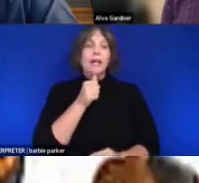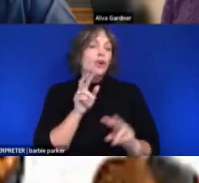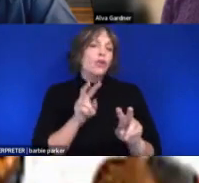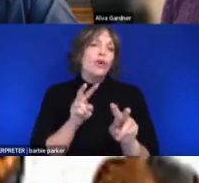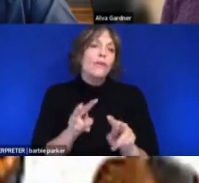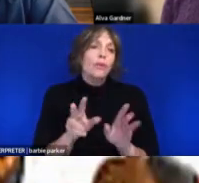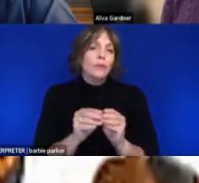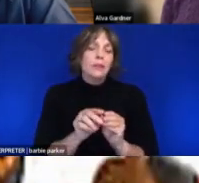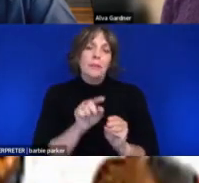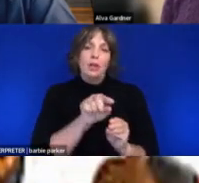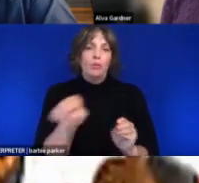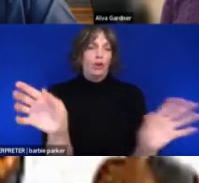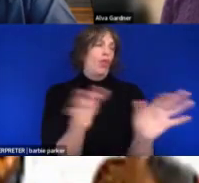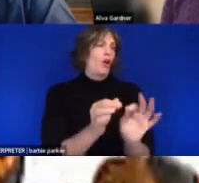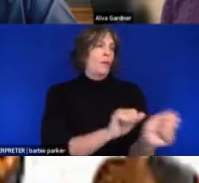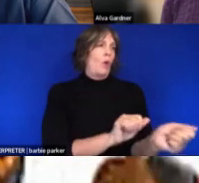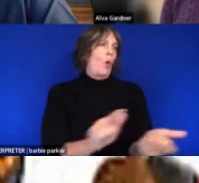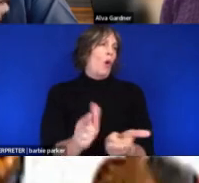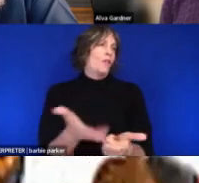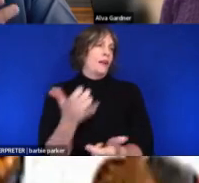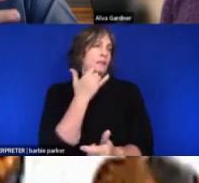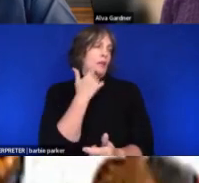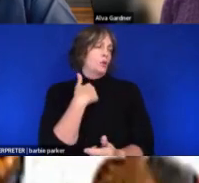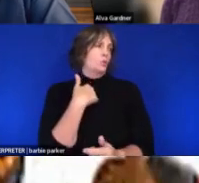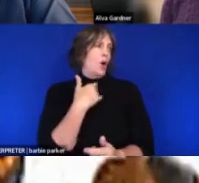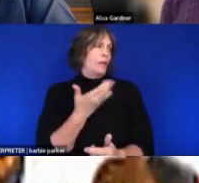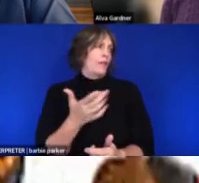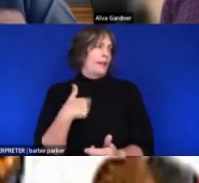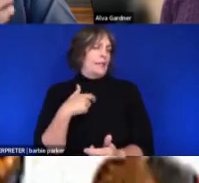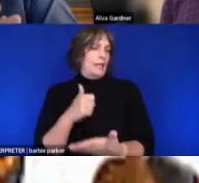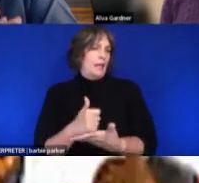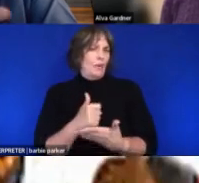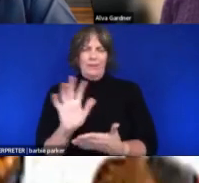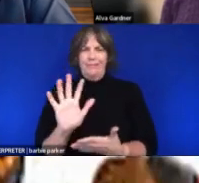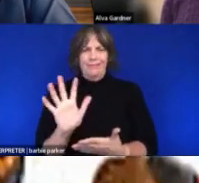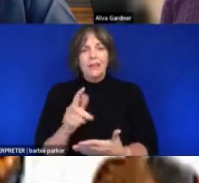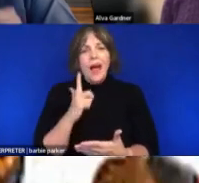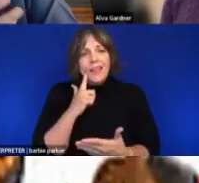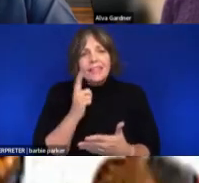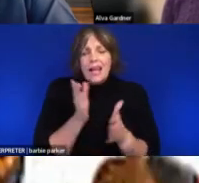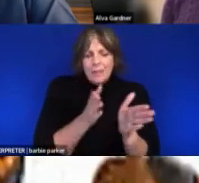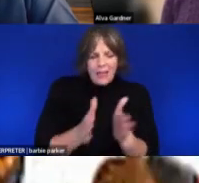things I do wrong and the things I need help with. Let's think about the planning process as a celebration and an exploration